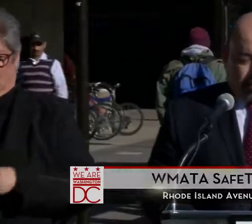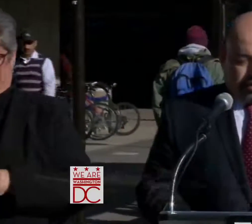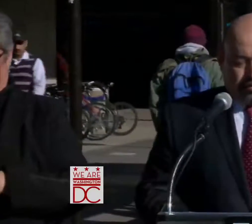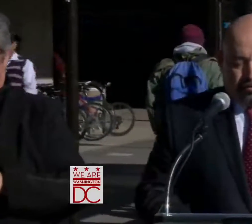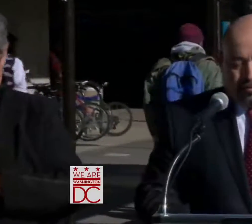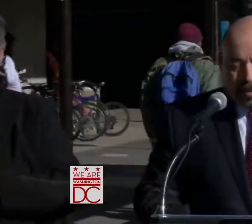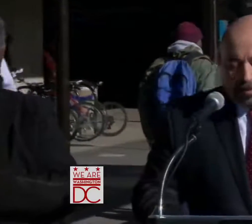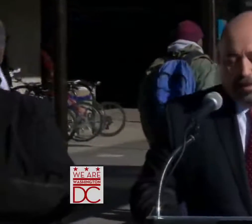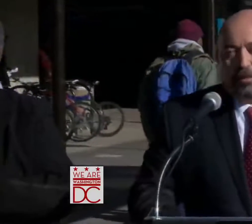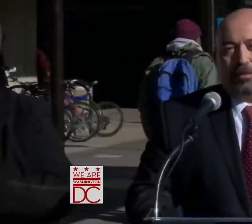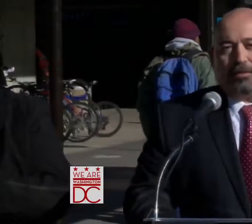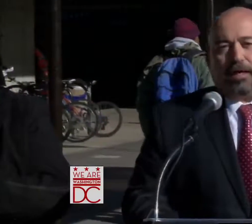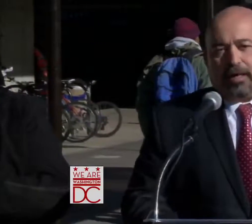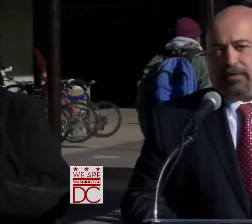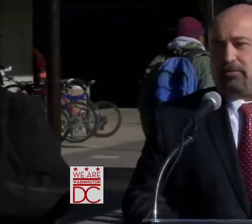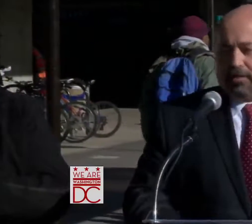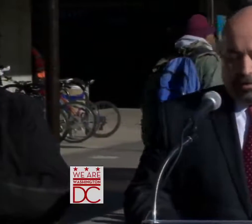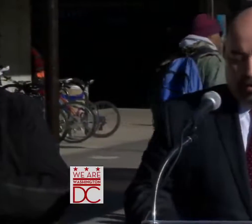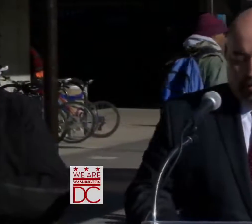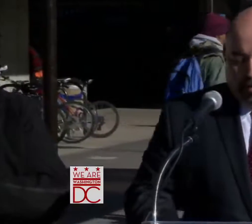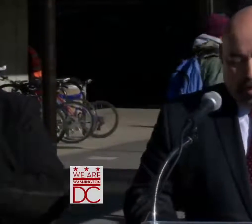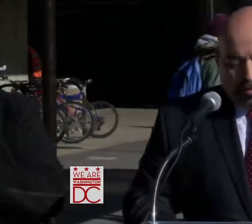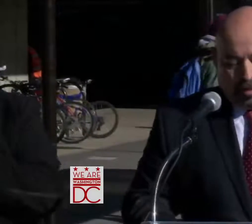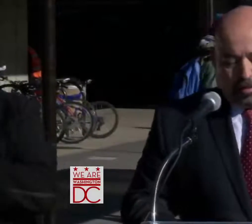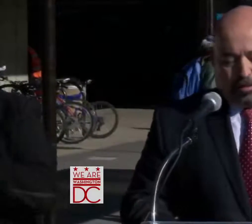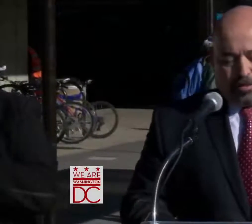METRO RAIL RED LINE IS THE HIGHEST RIDERSHIP LINE IN OUR